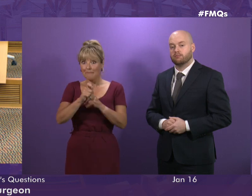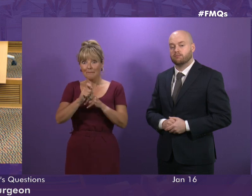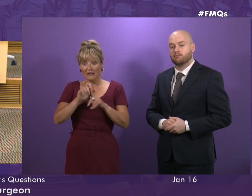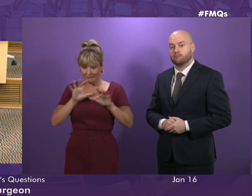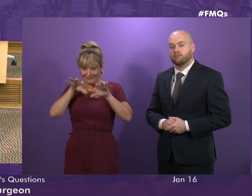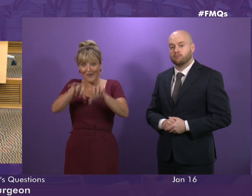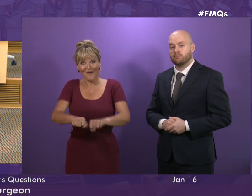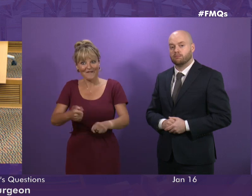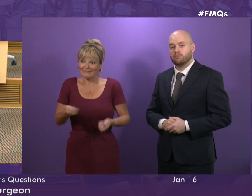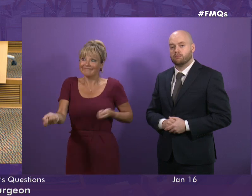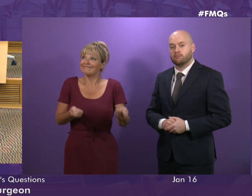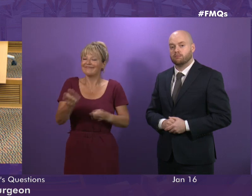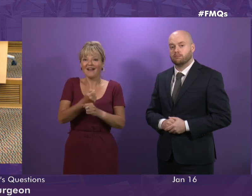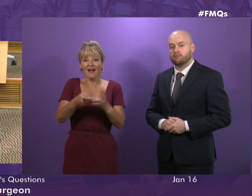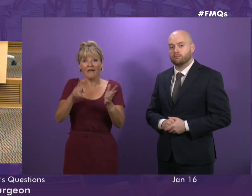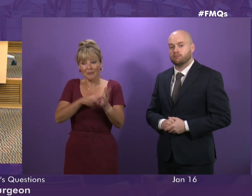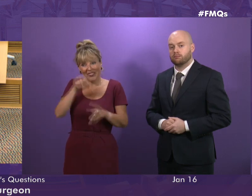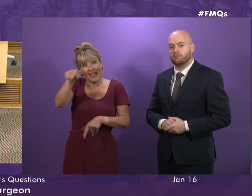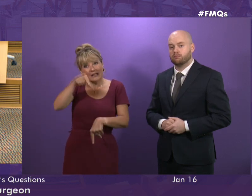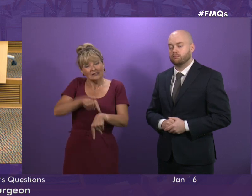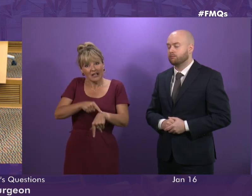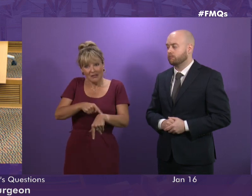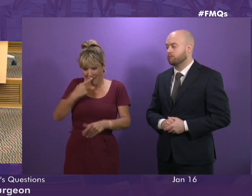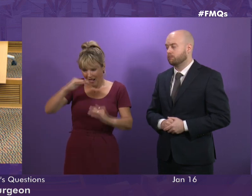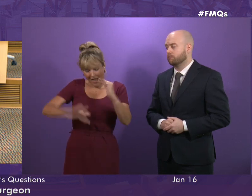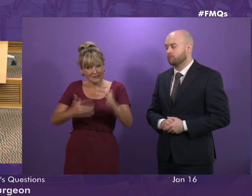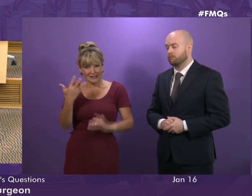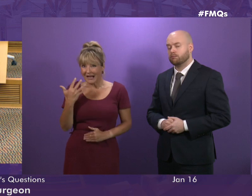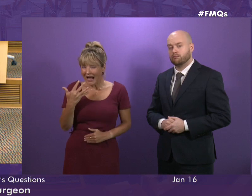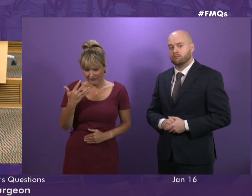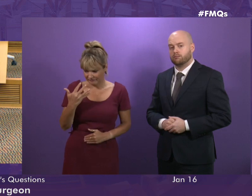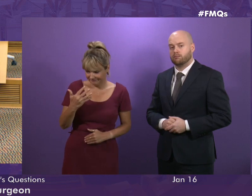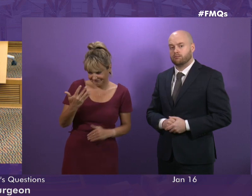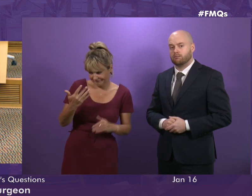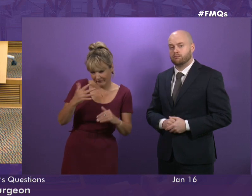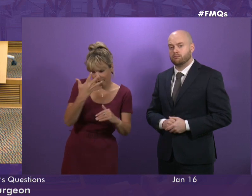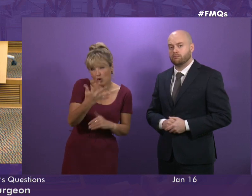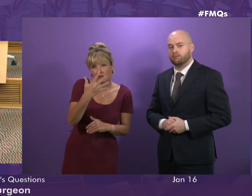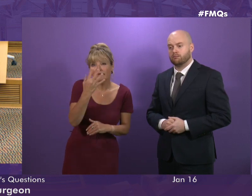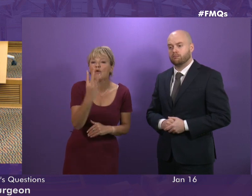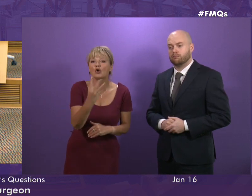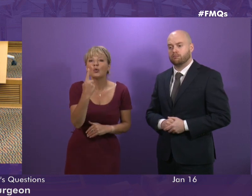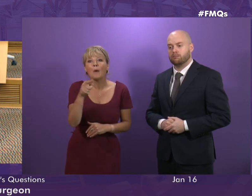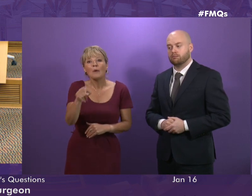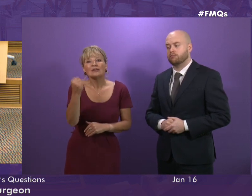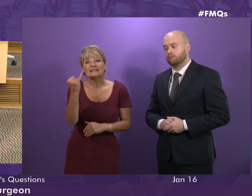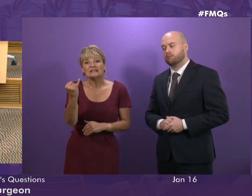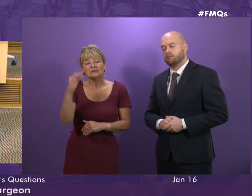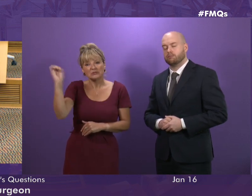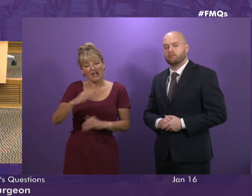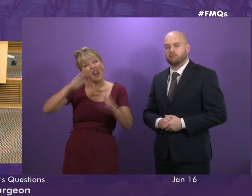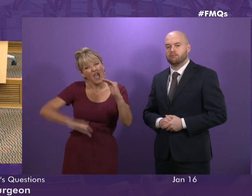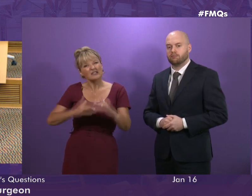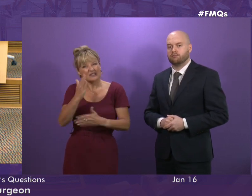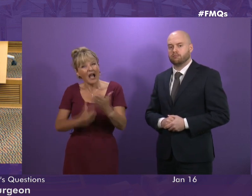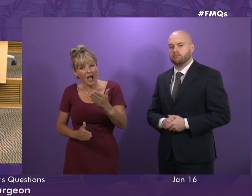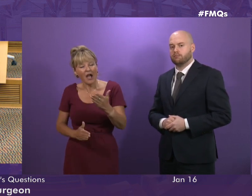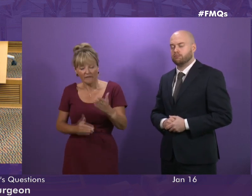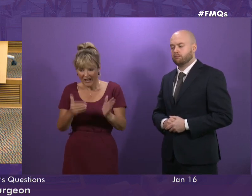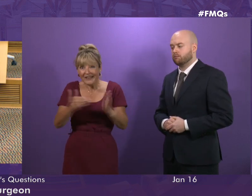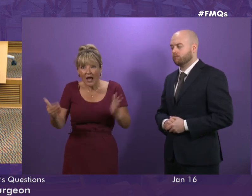of pupils left school with a higher; the exact percentage was 41.6. Today, almost two-thirds—62.2